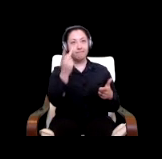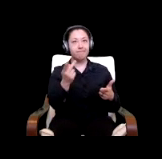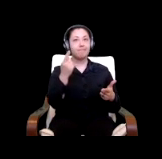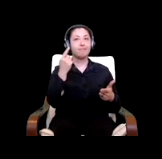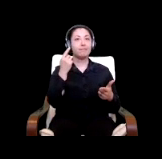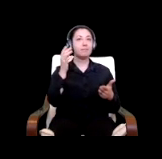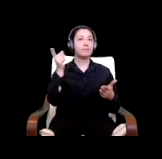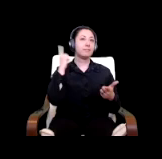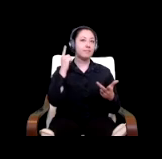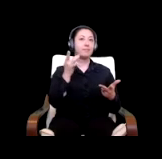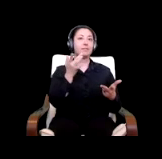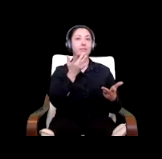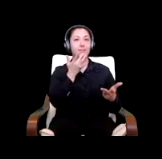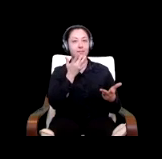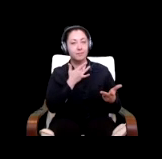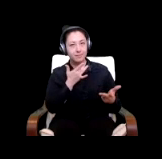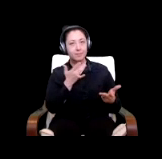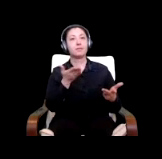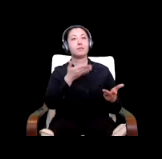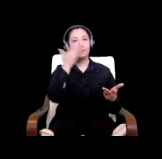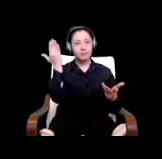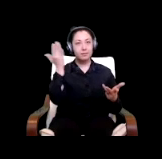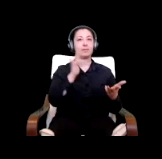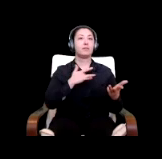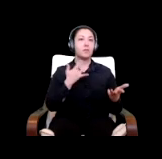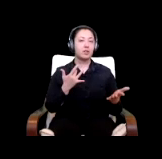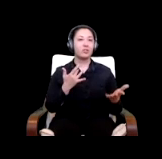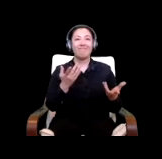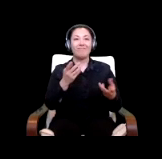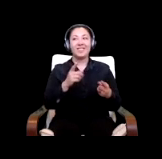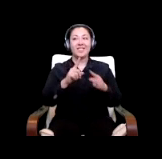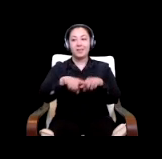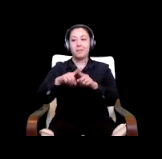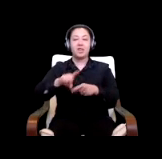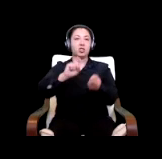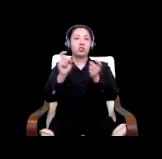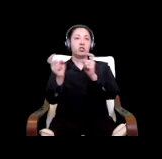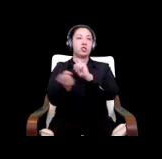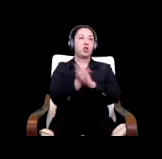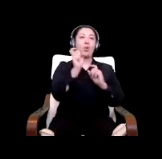time, that can wax and wane some support to get information as many ways as possible because